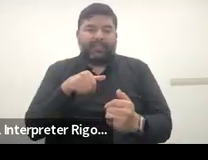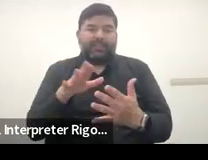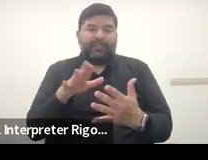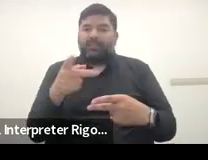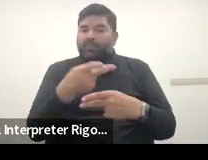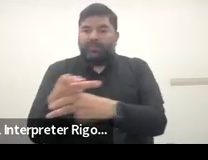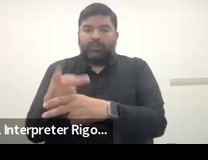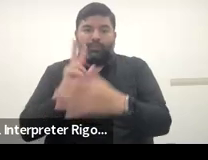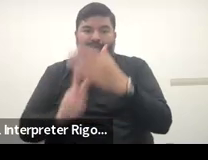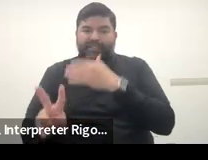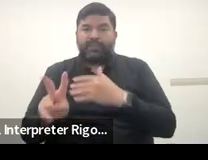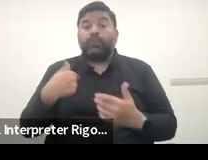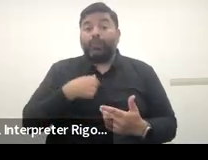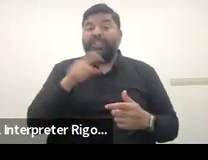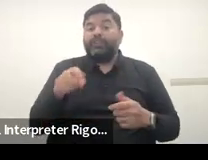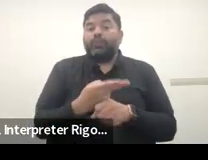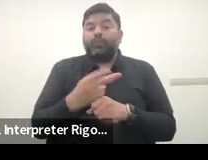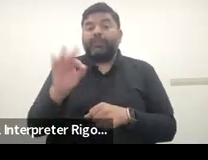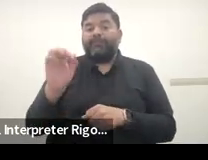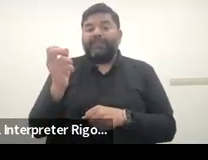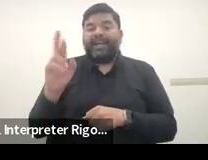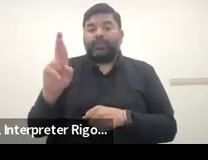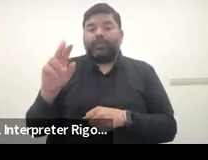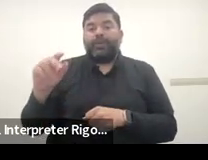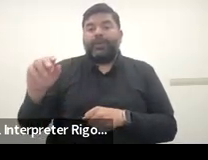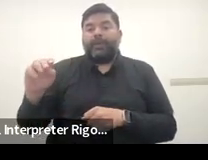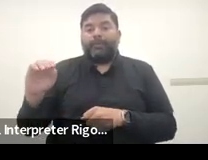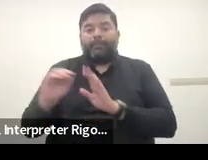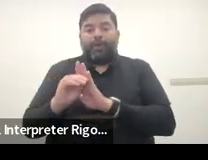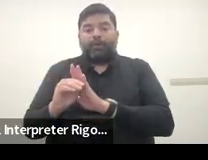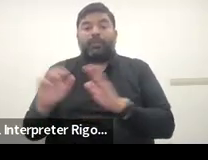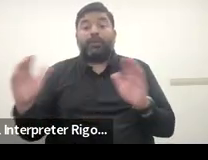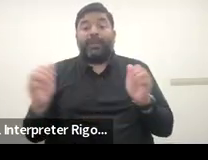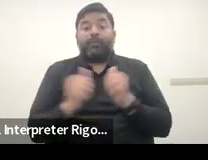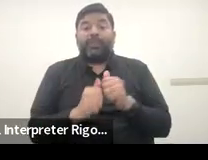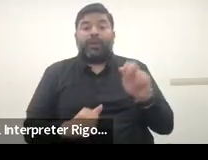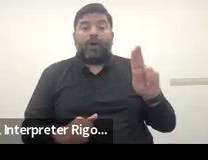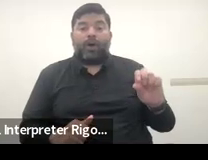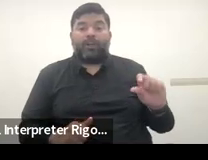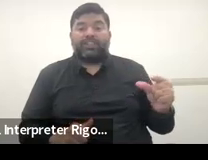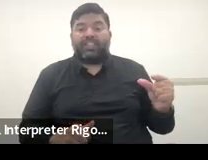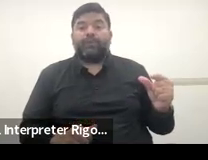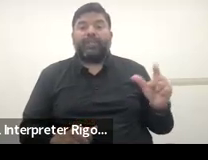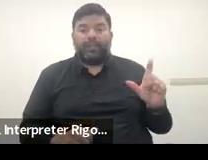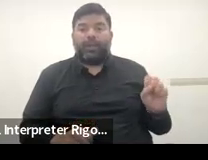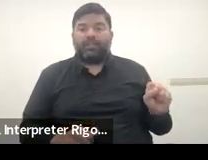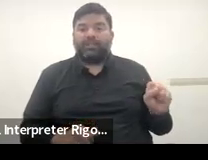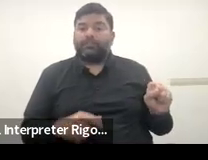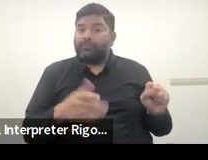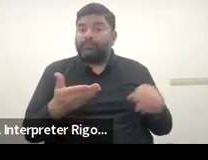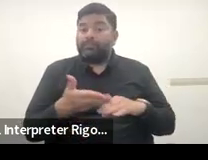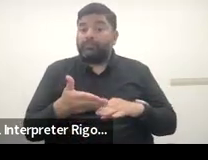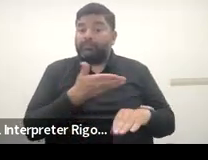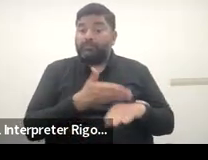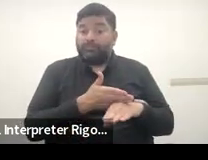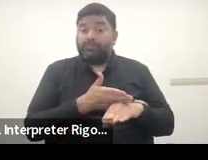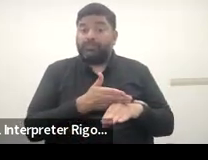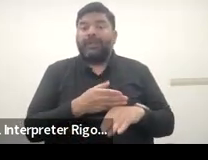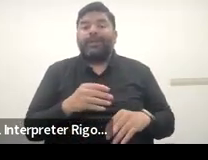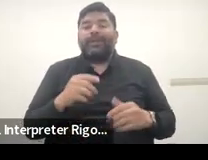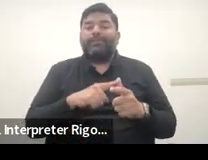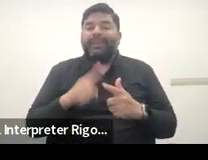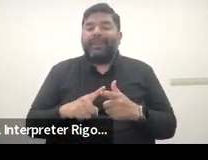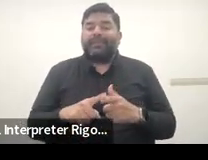model. Compare that to the auxiliary loss which does substantially better. But then the result